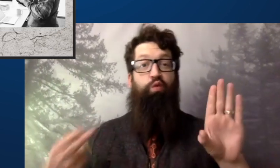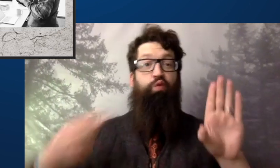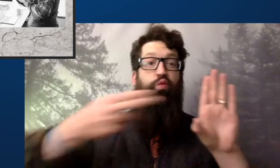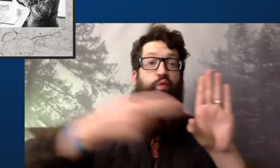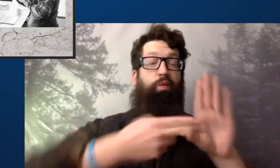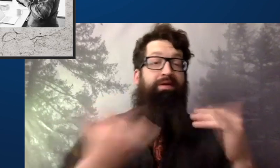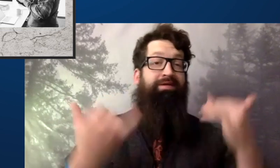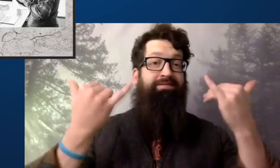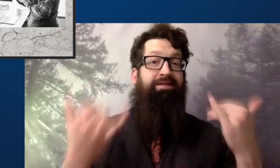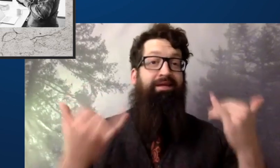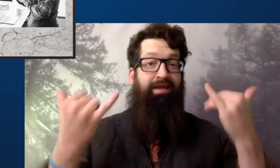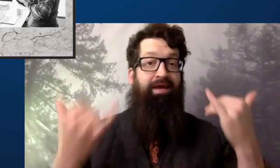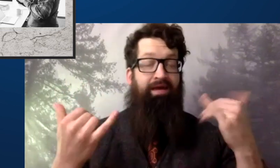Okay.